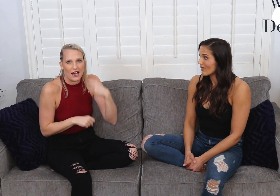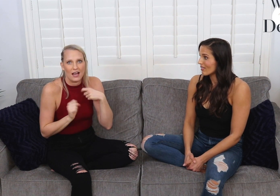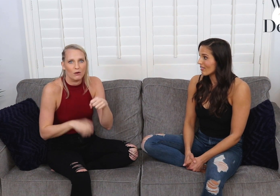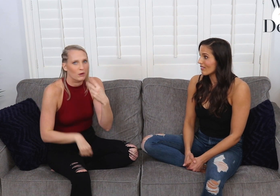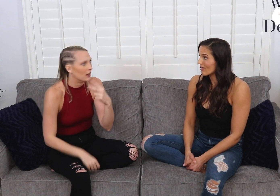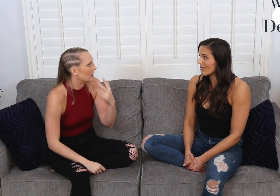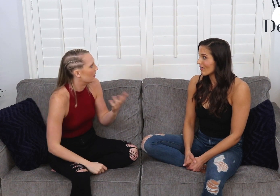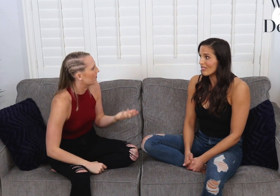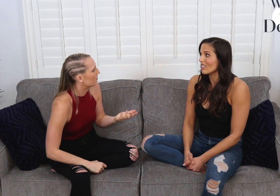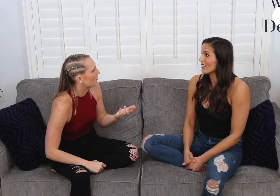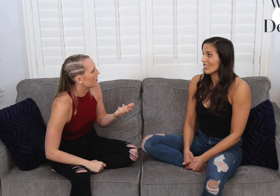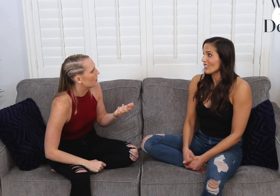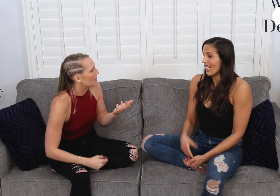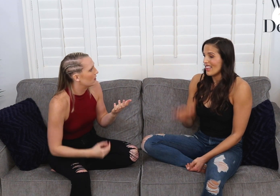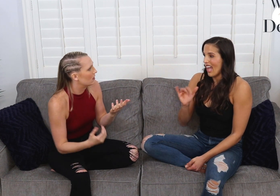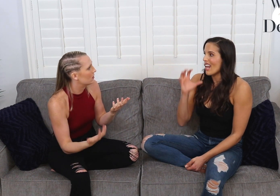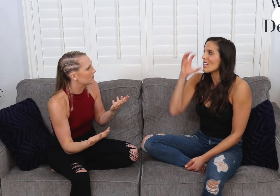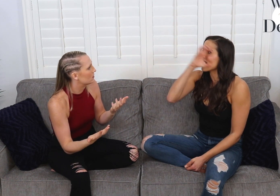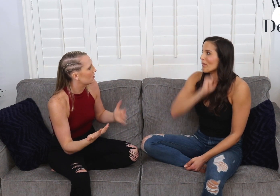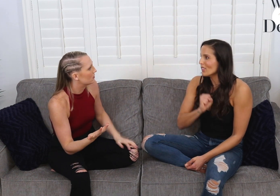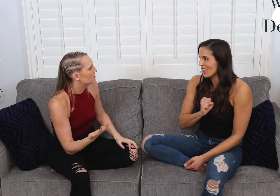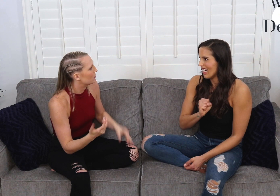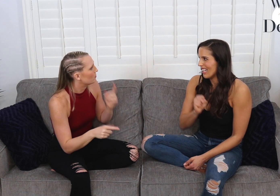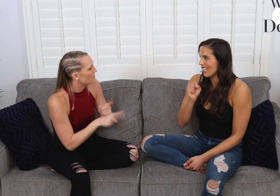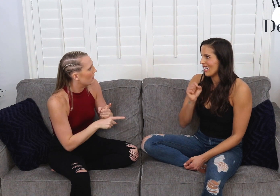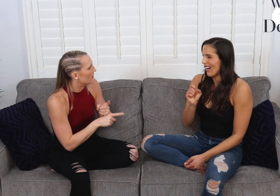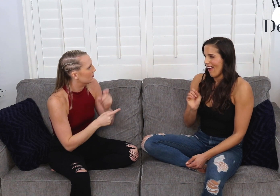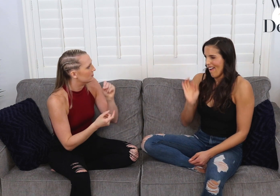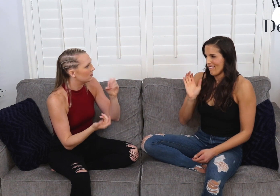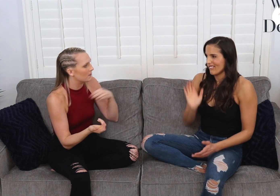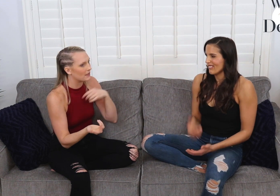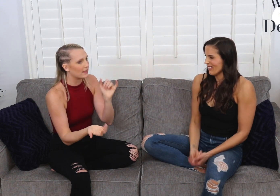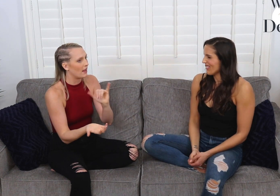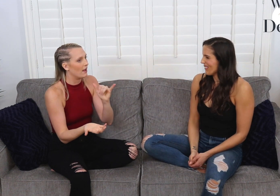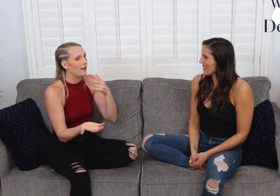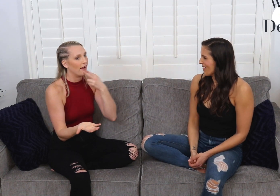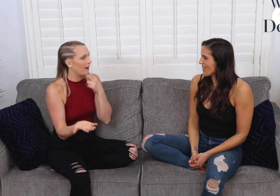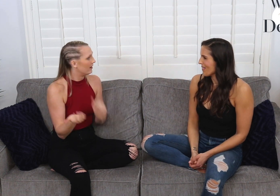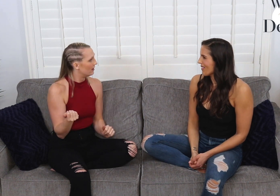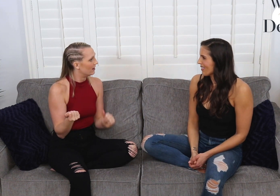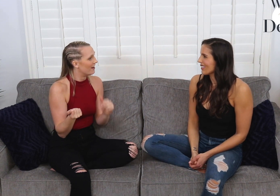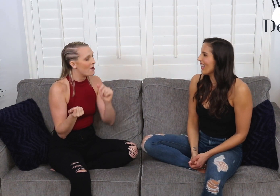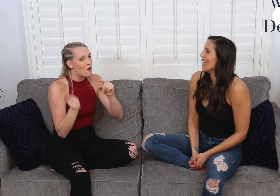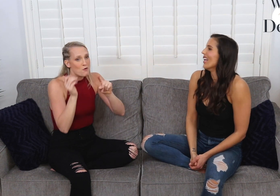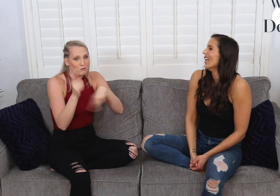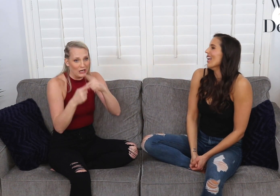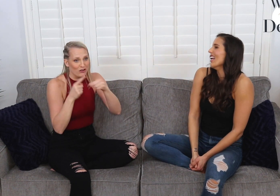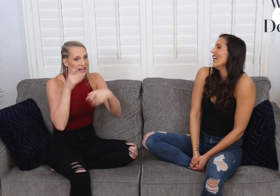So what makes people think that I can read lips? That's the assumption. Right, like okay honey...